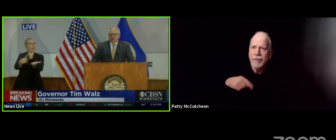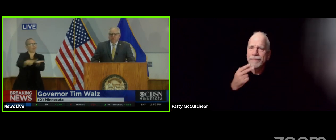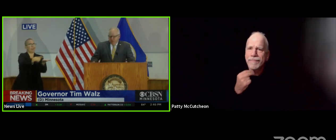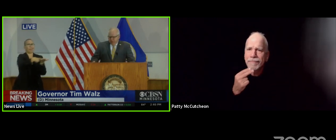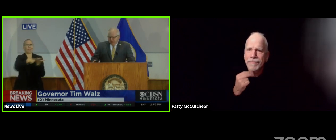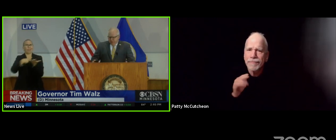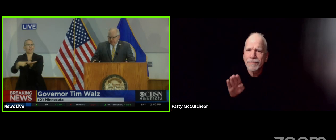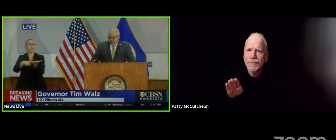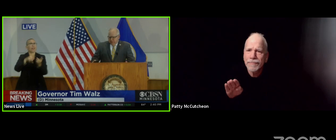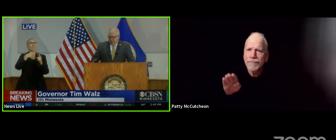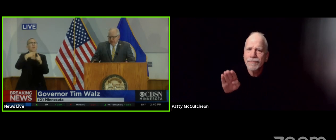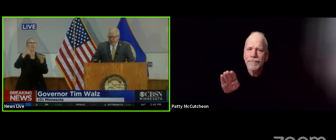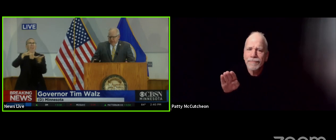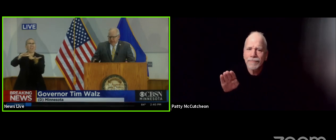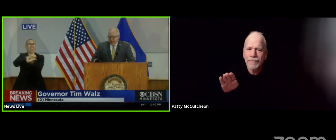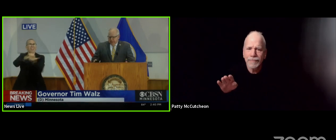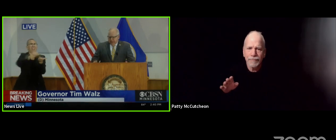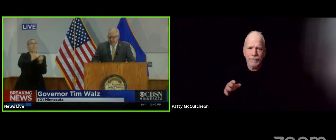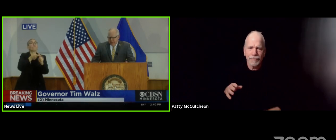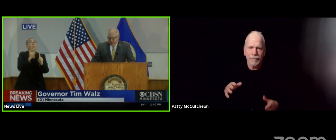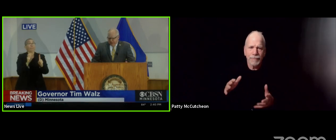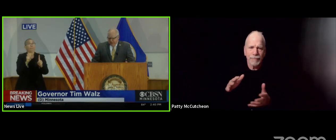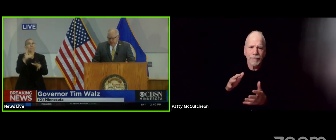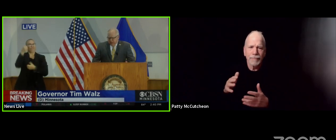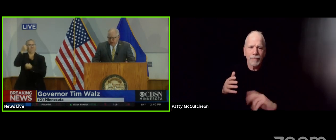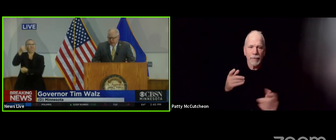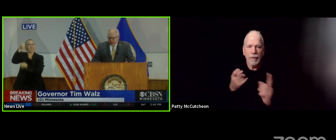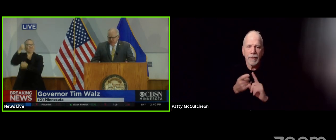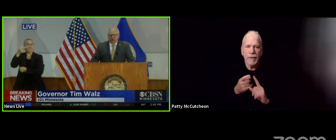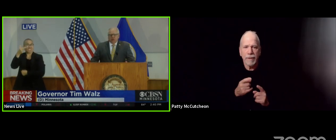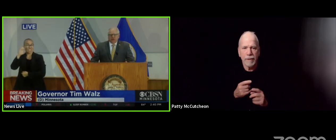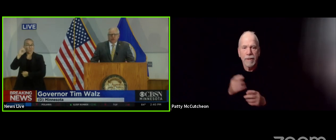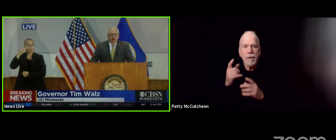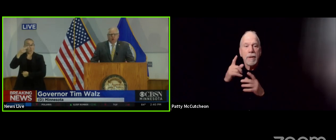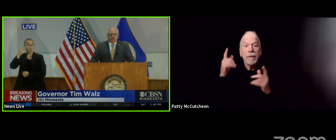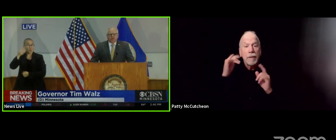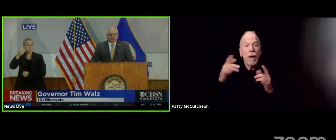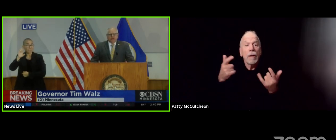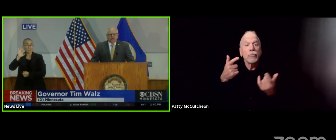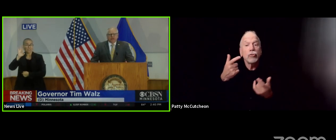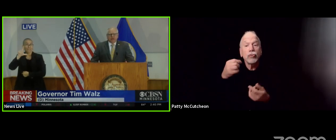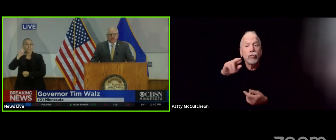ON THAT? ≫ YEAH. WELL, FIRST OF ALL, WE DO ALWAYS NEED TO TAKE A LOOK AT